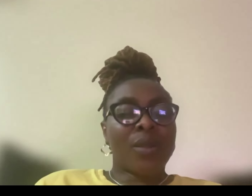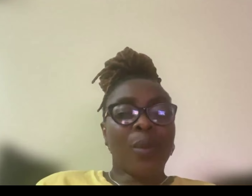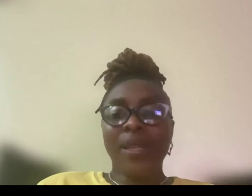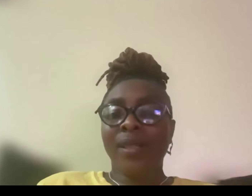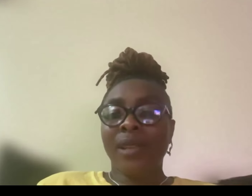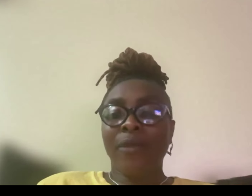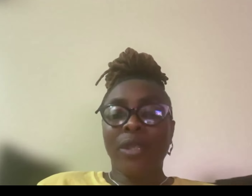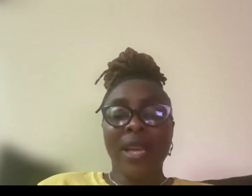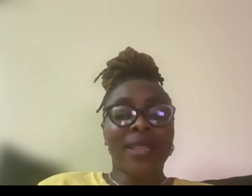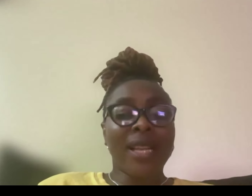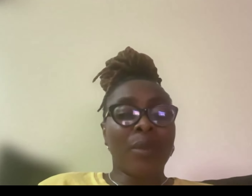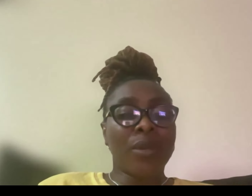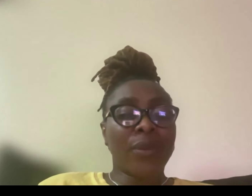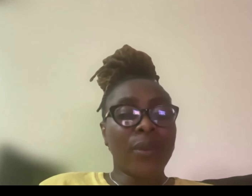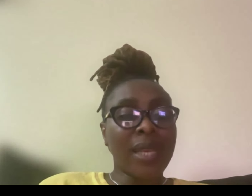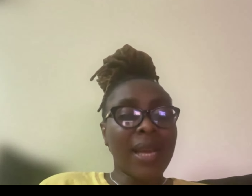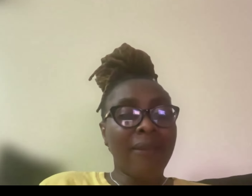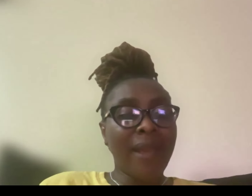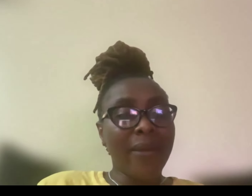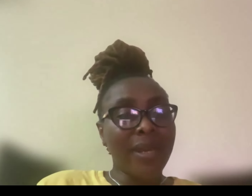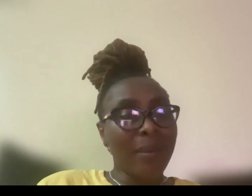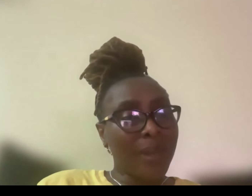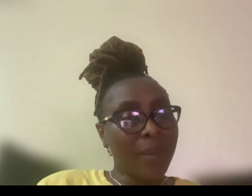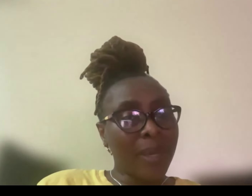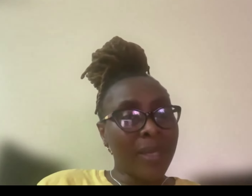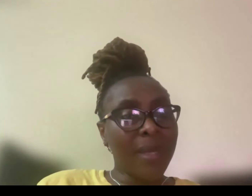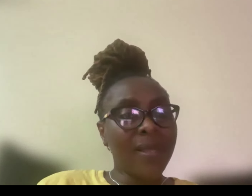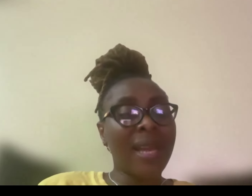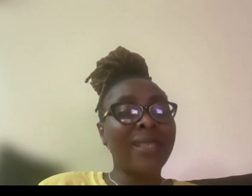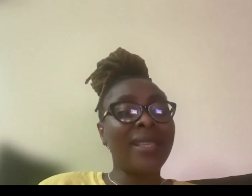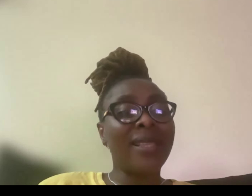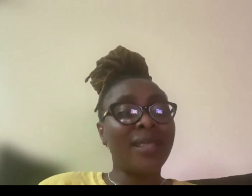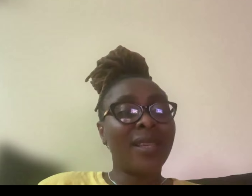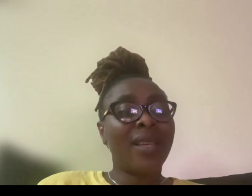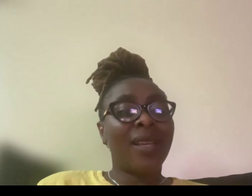sola bakre: So please. If you check the chat box for those that have hearing impediments and need